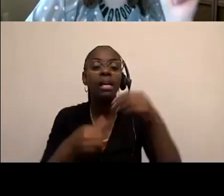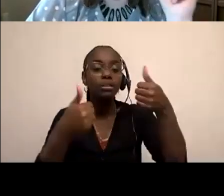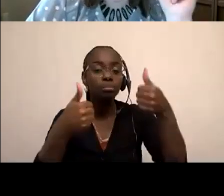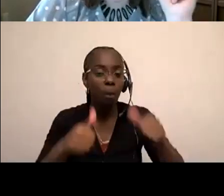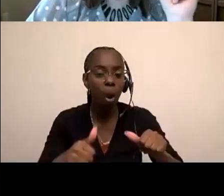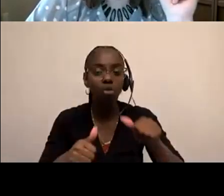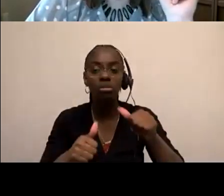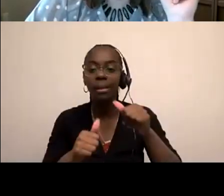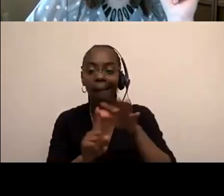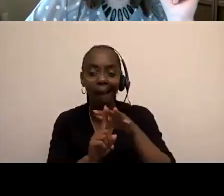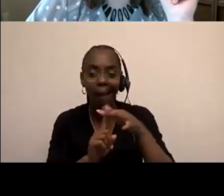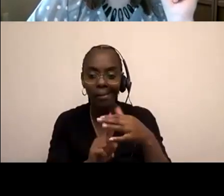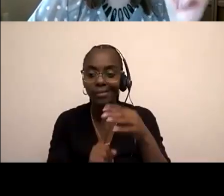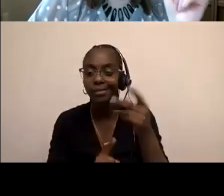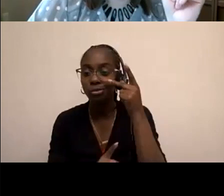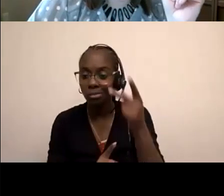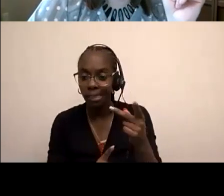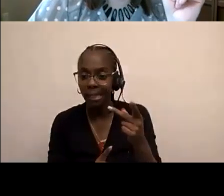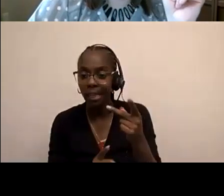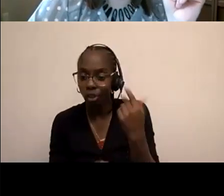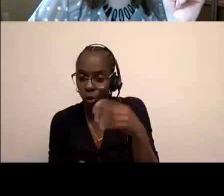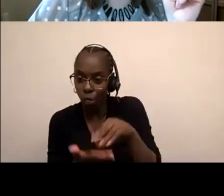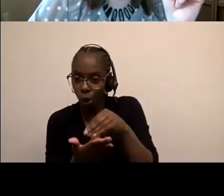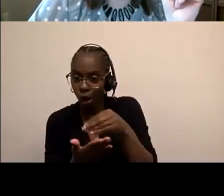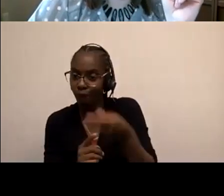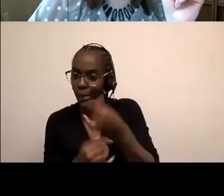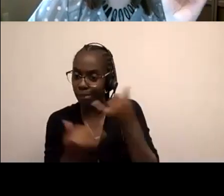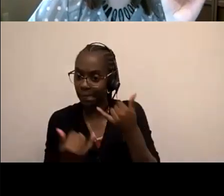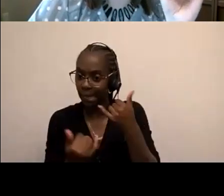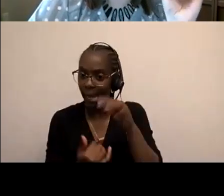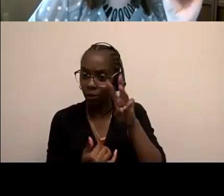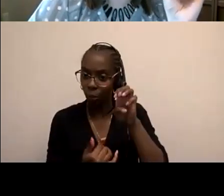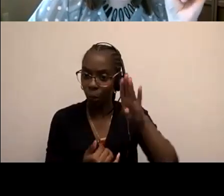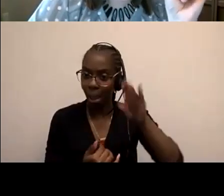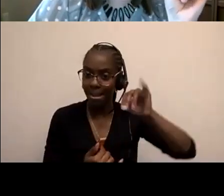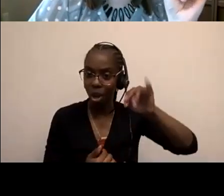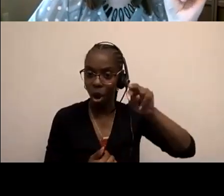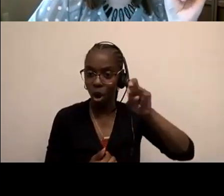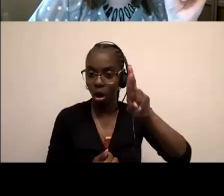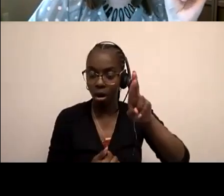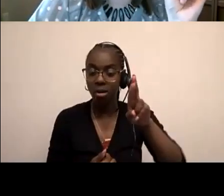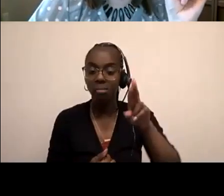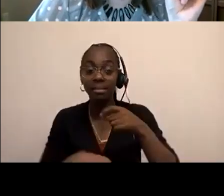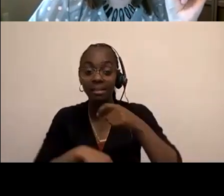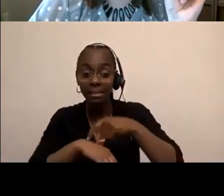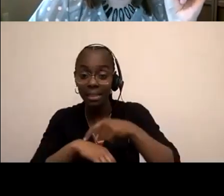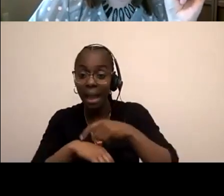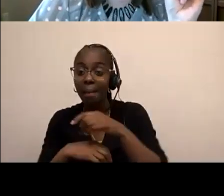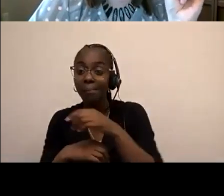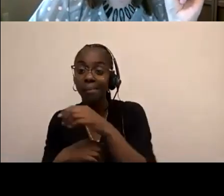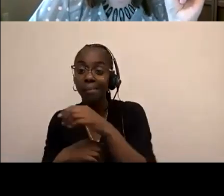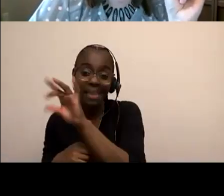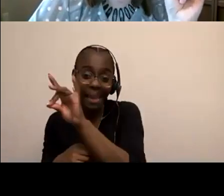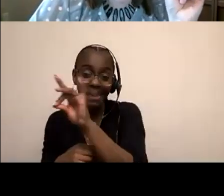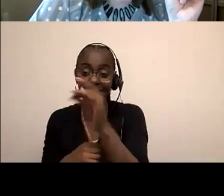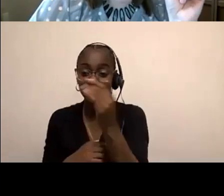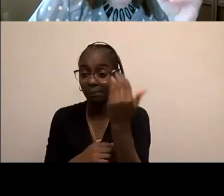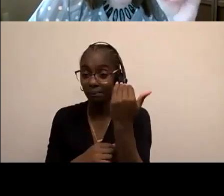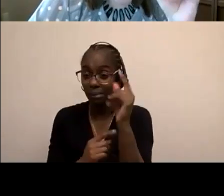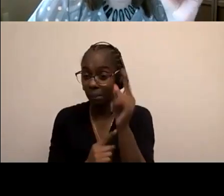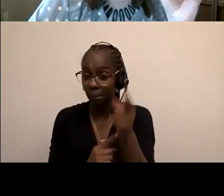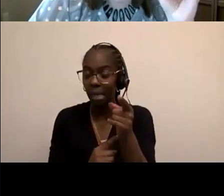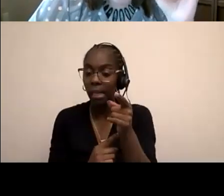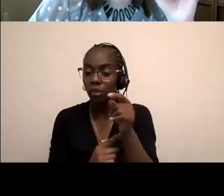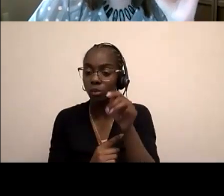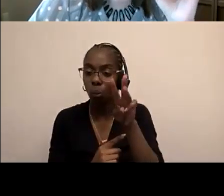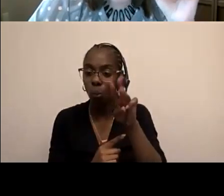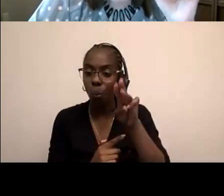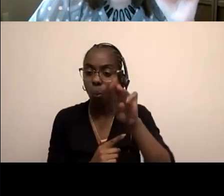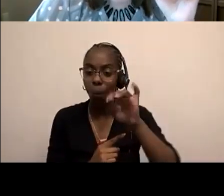TODAY FOR FREE AND WE ALSO DO BETWEEN EIGHT AND 15-MINUTE MINI WEBINARS EVERY MONDAY AND